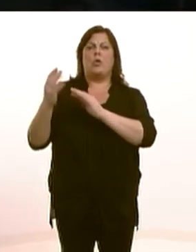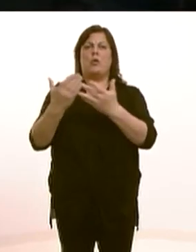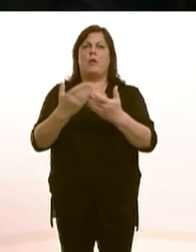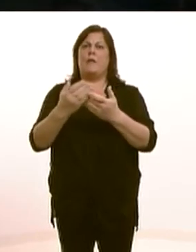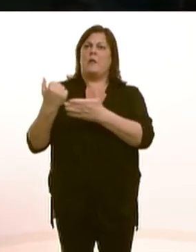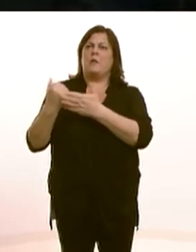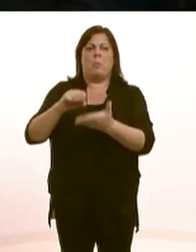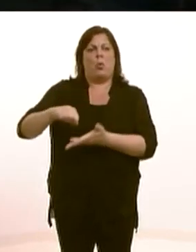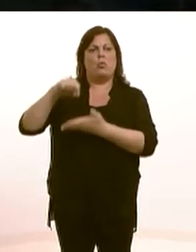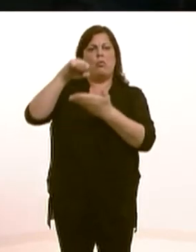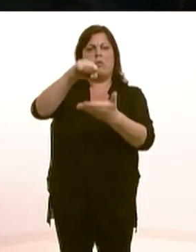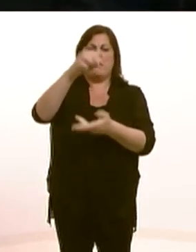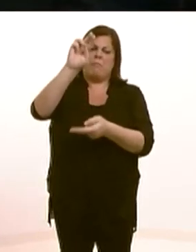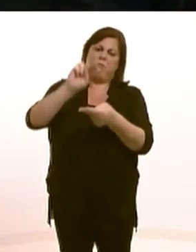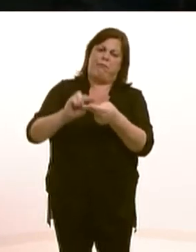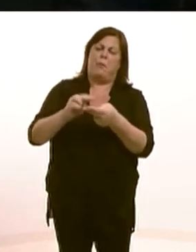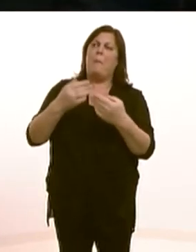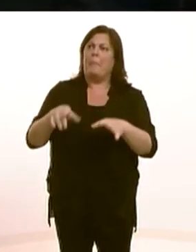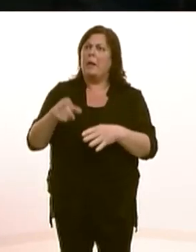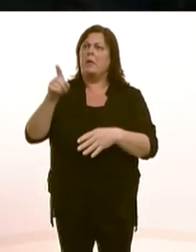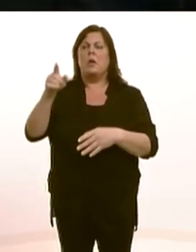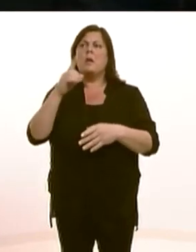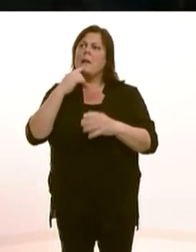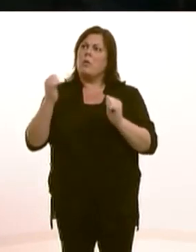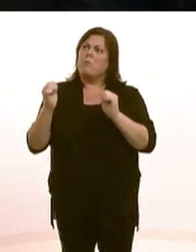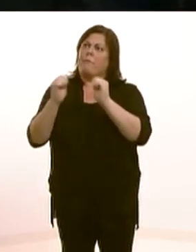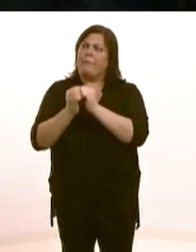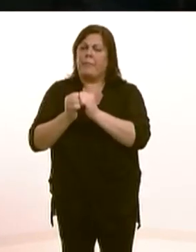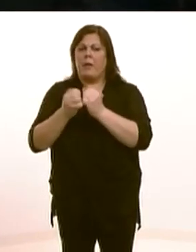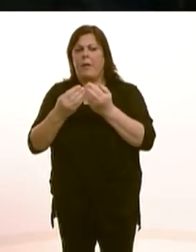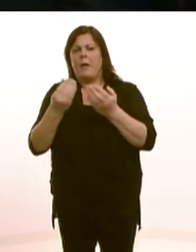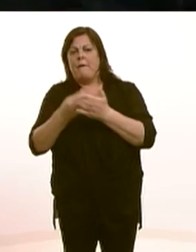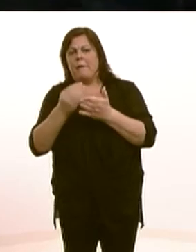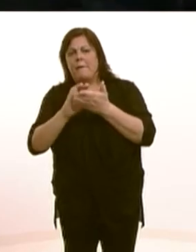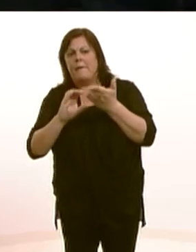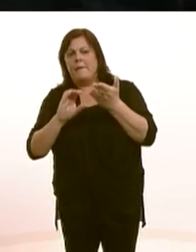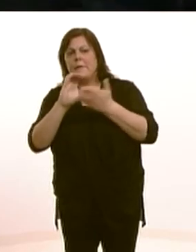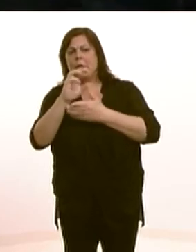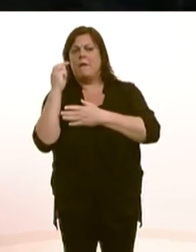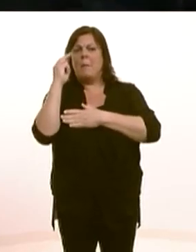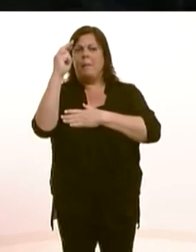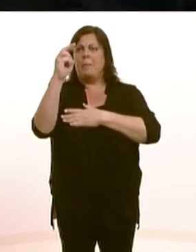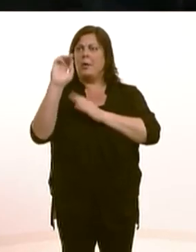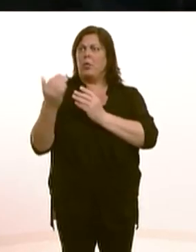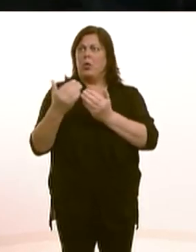Can you guarantee that the current level of funding for local bus services, as outlined